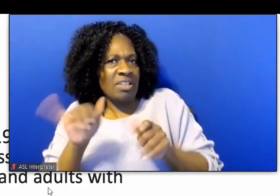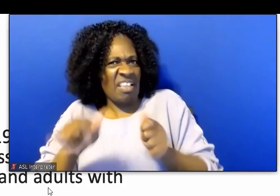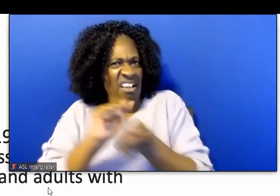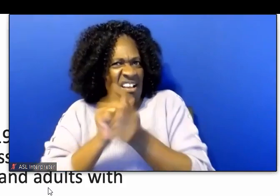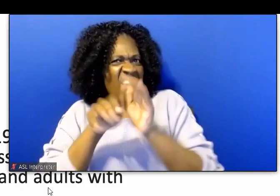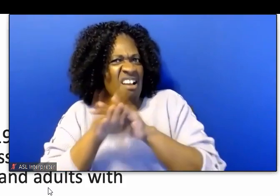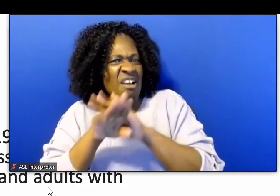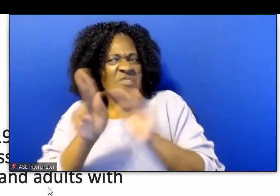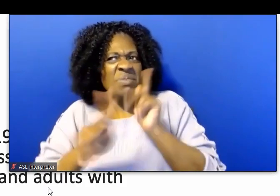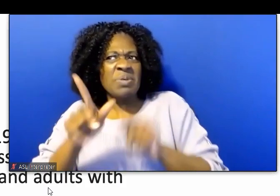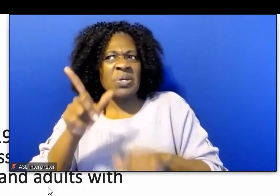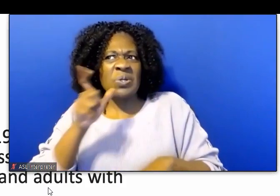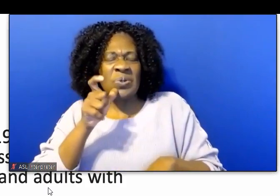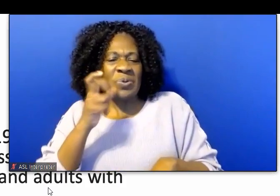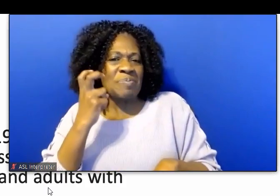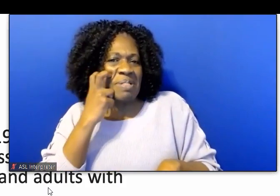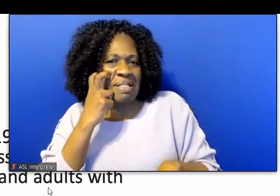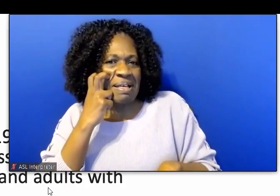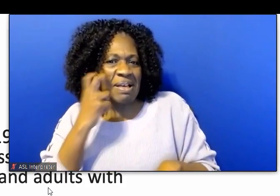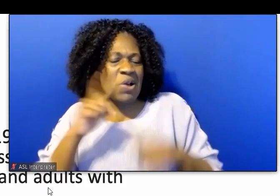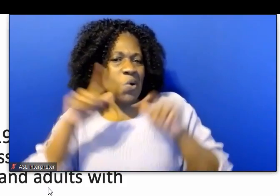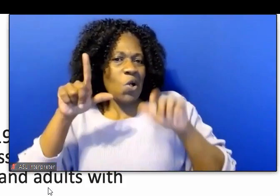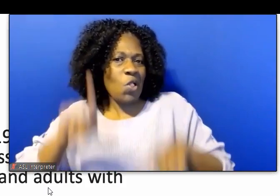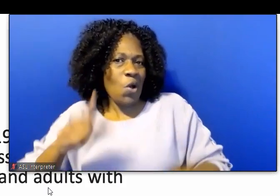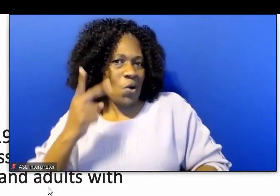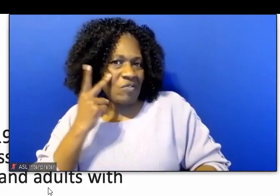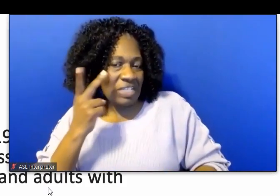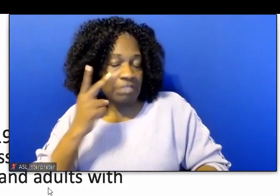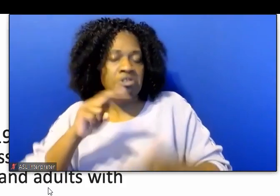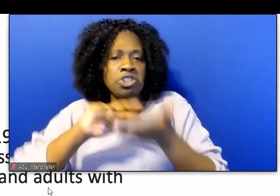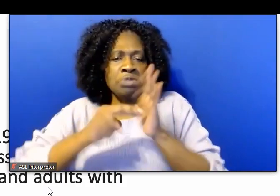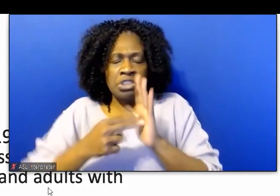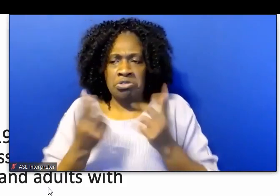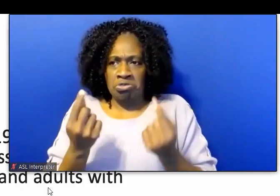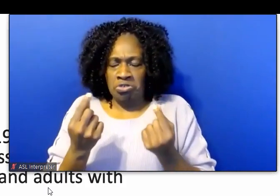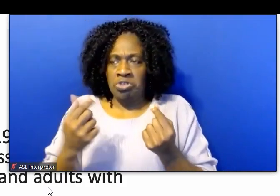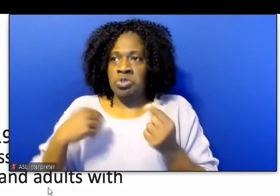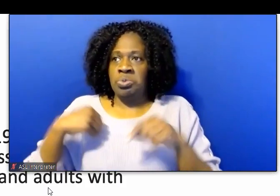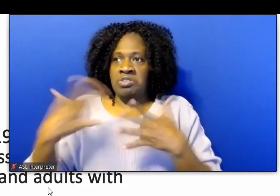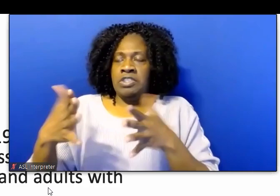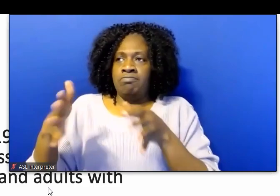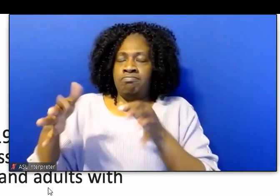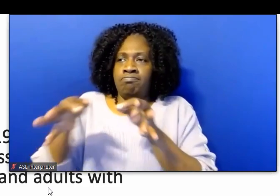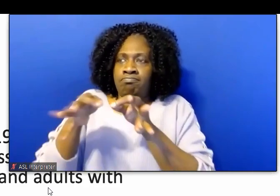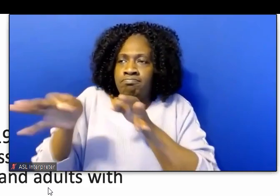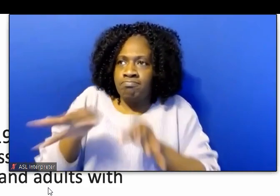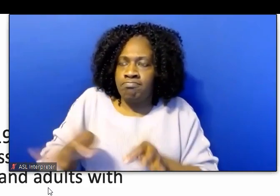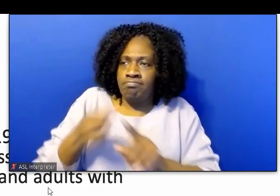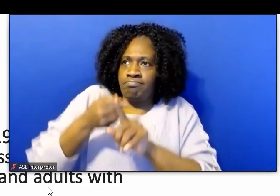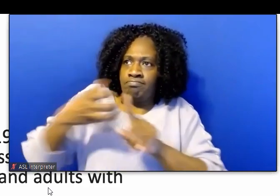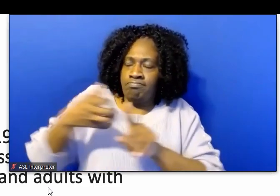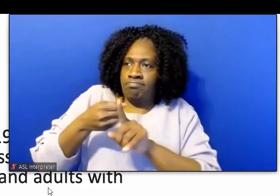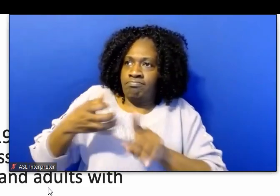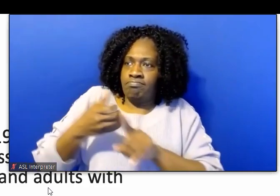for people that are blind or low vision where we provide a description of what is happening